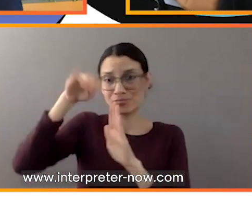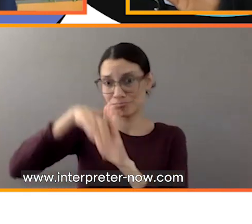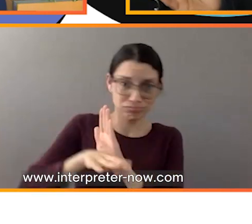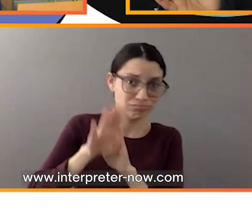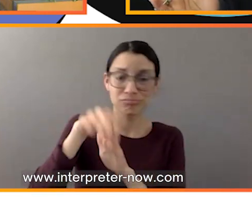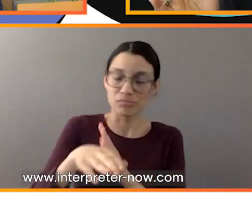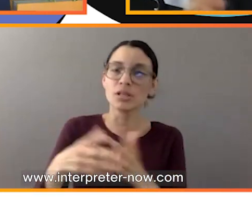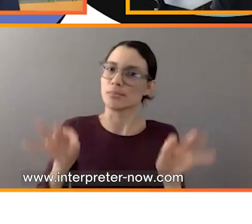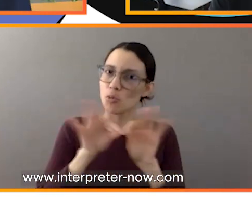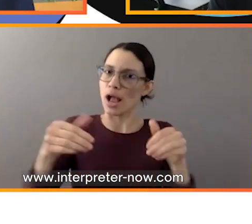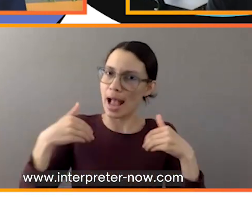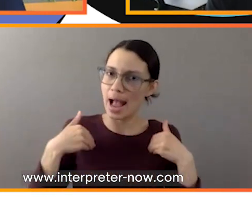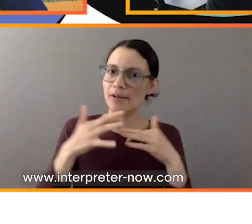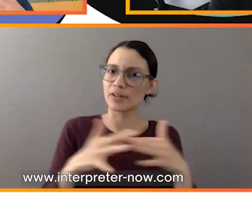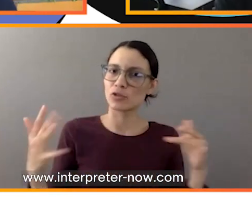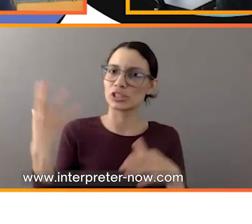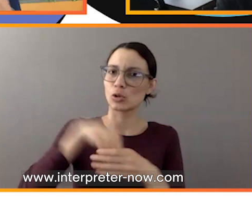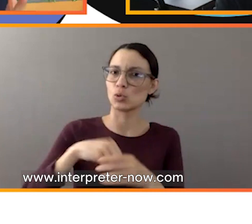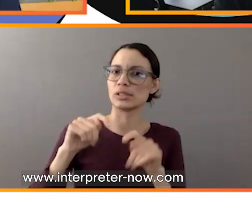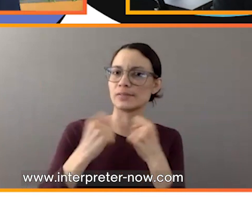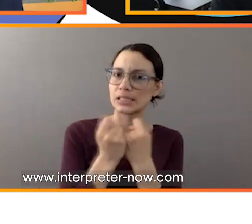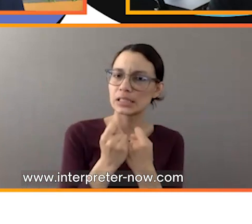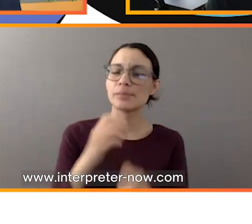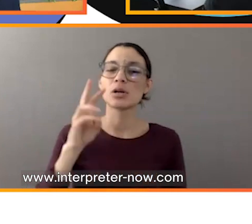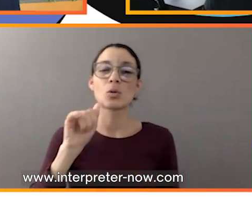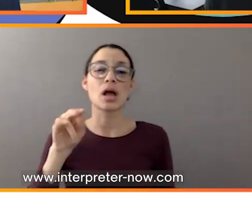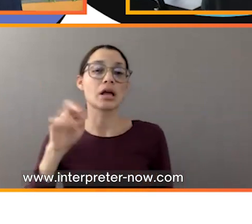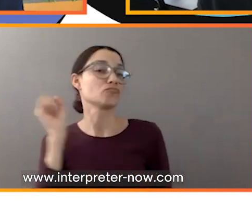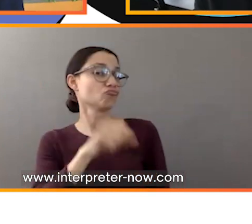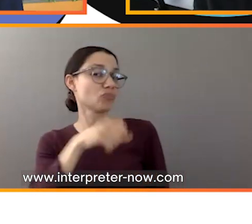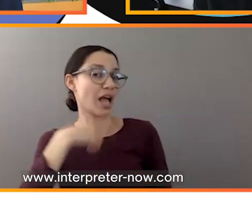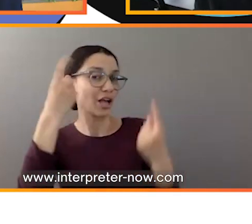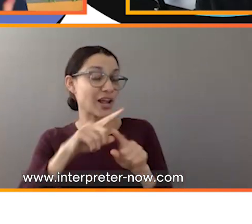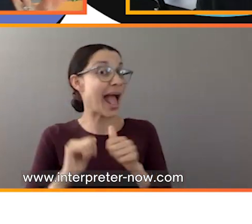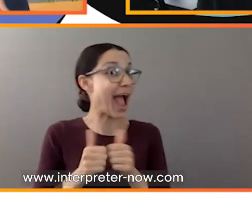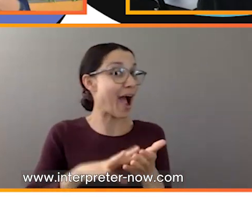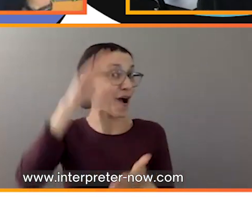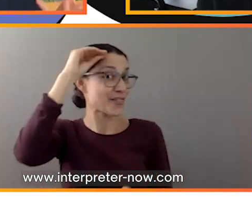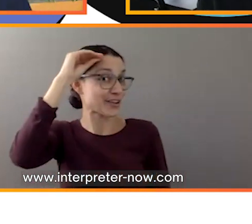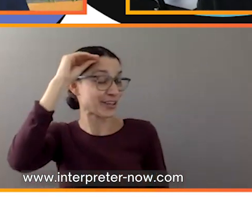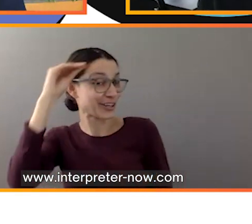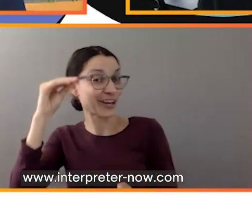Yes, I got impassioned about that, because it is frustrating to see.